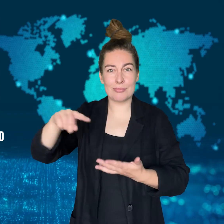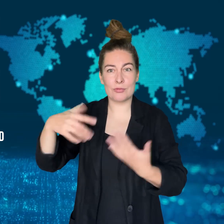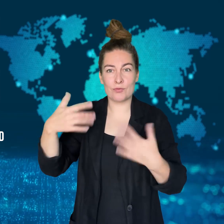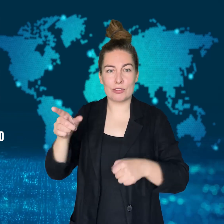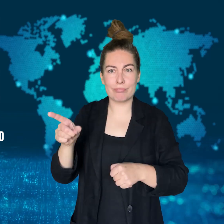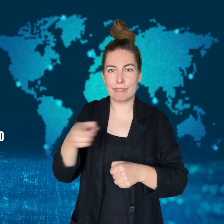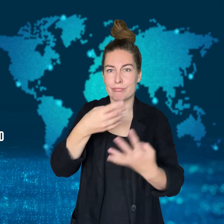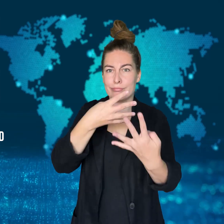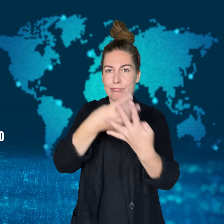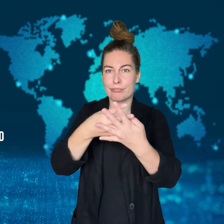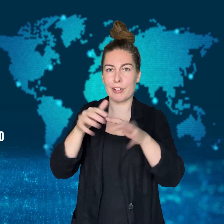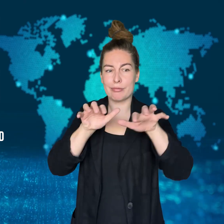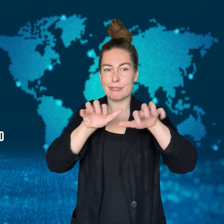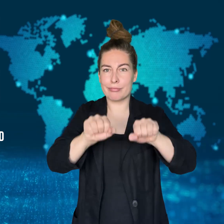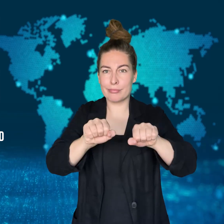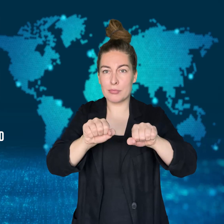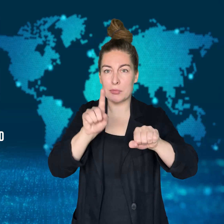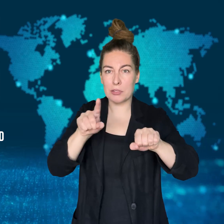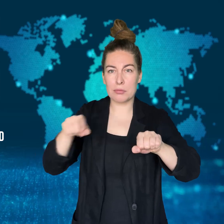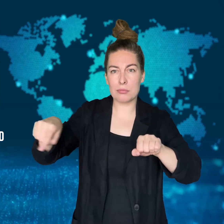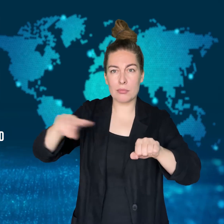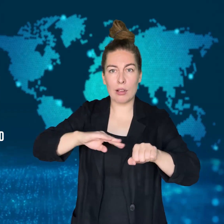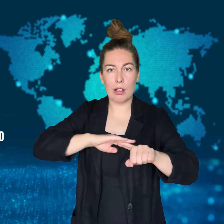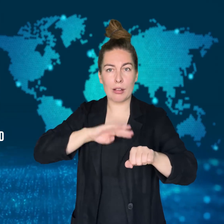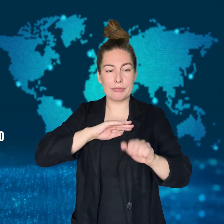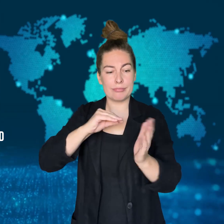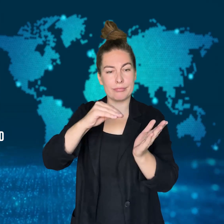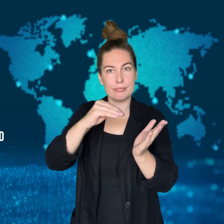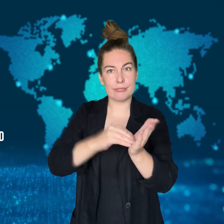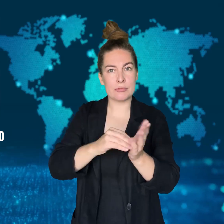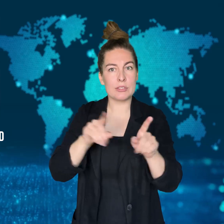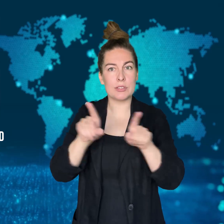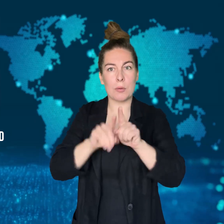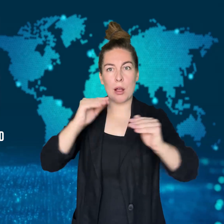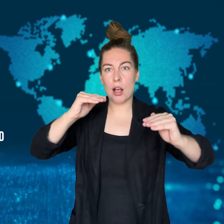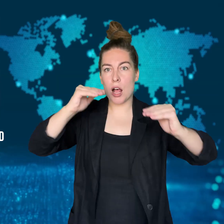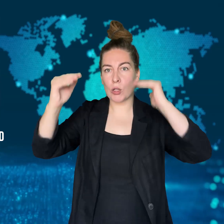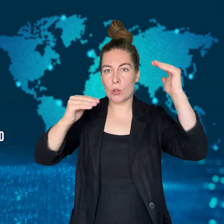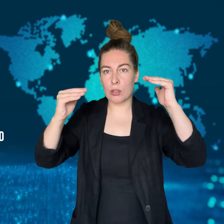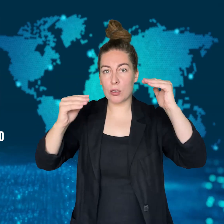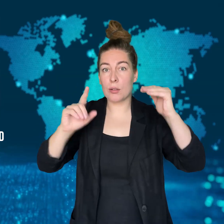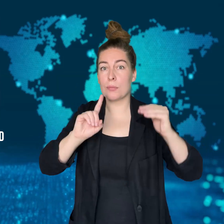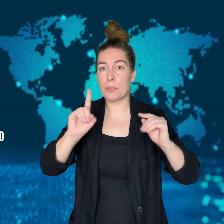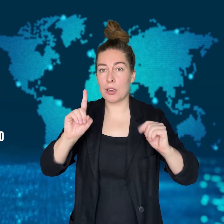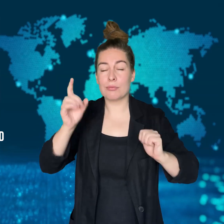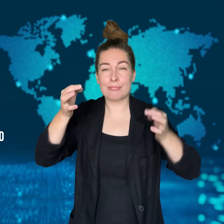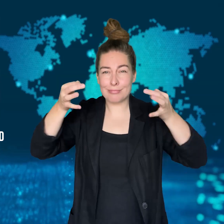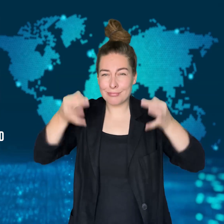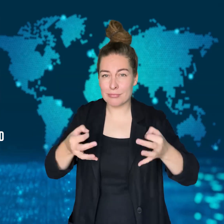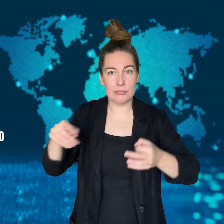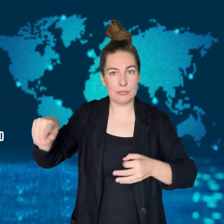The Indonesians were jailed as adults rather than as children.